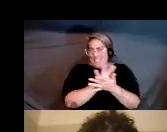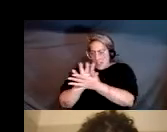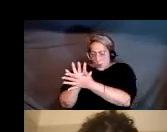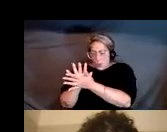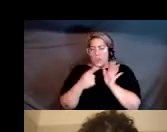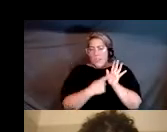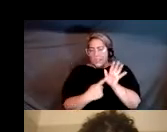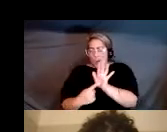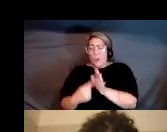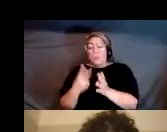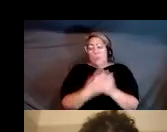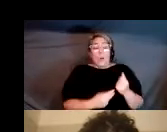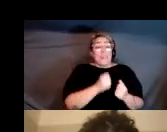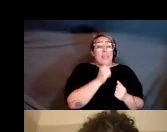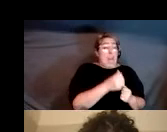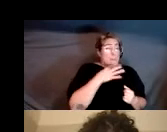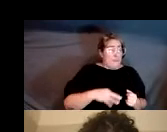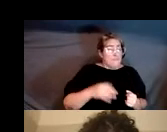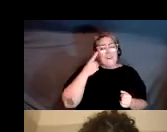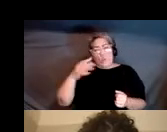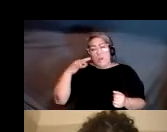for-profit and nonprofit stages that were closed during the pandemic.